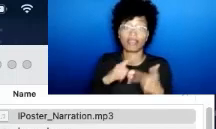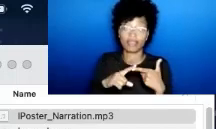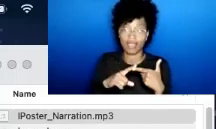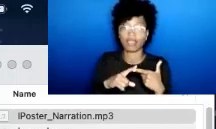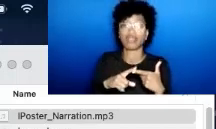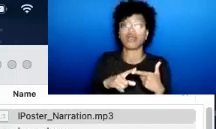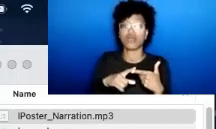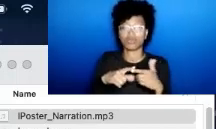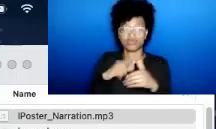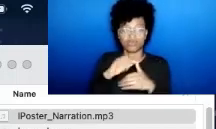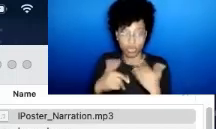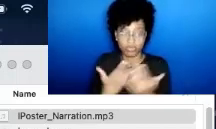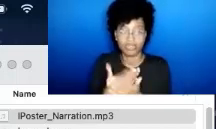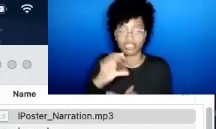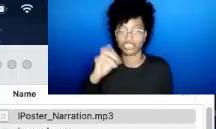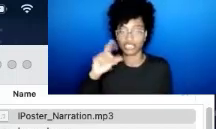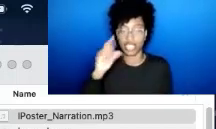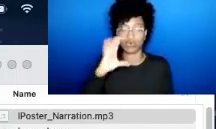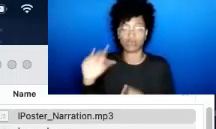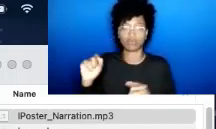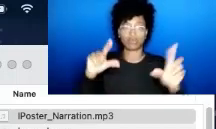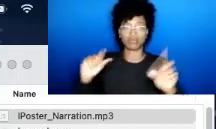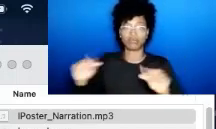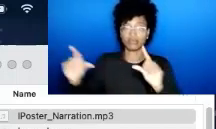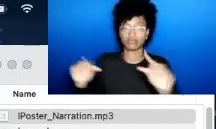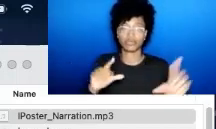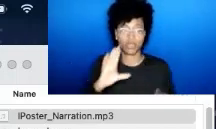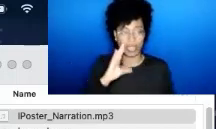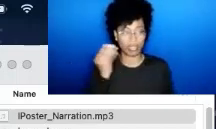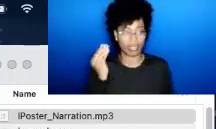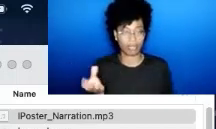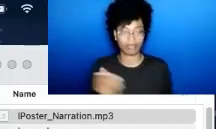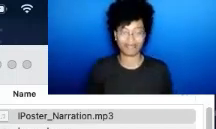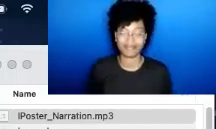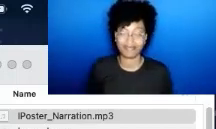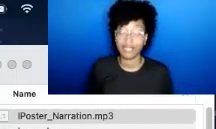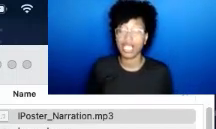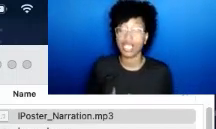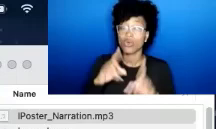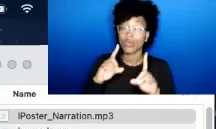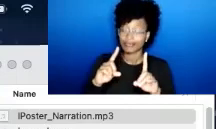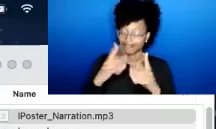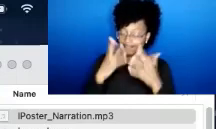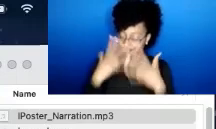appear. 07:15:54 unfortunately, we have run into some